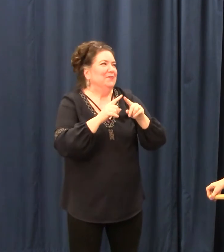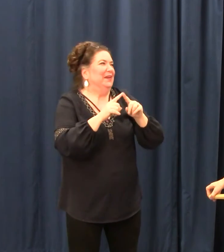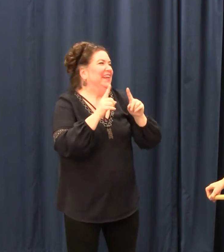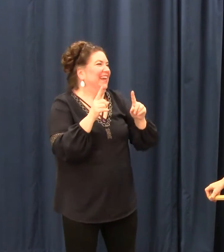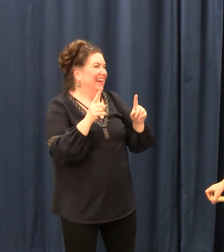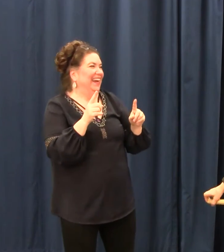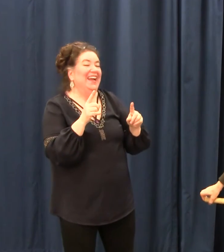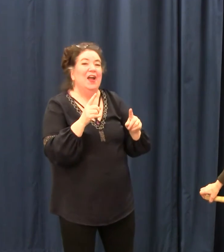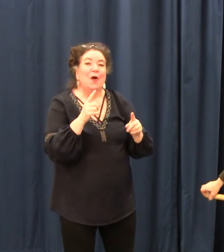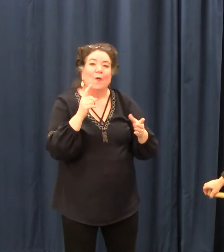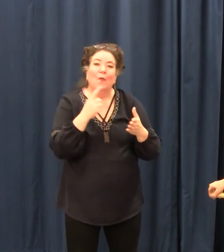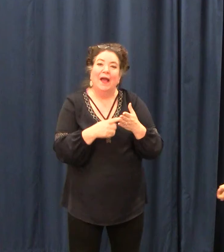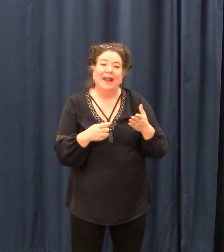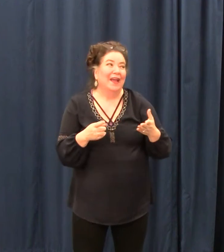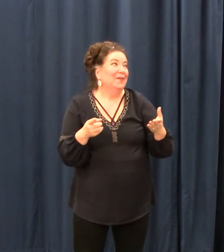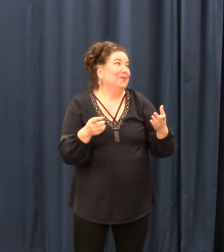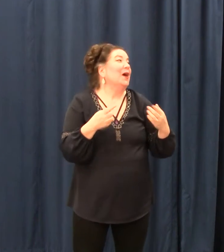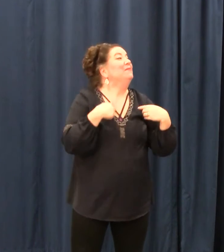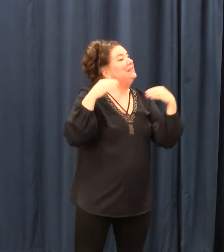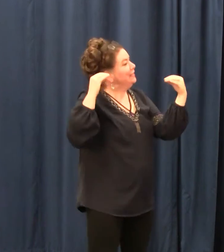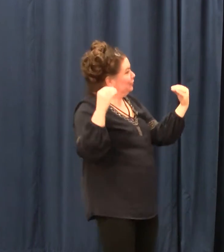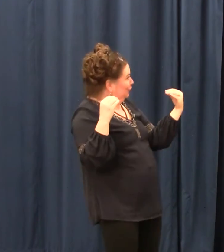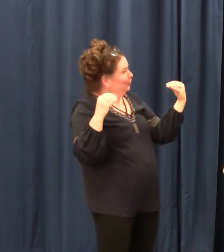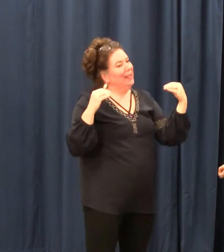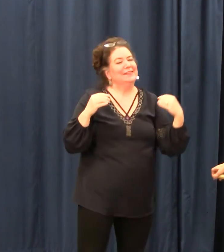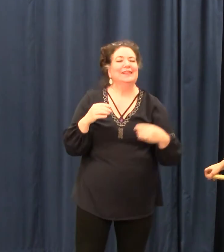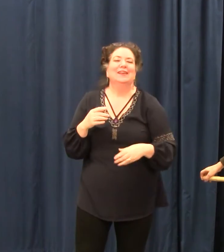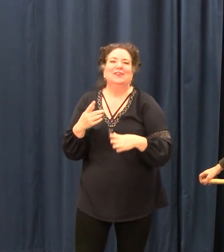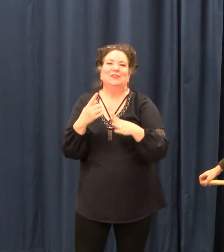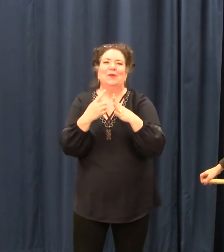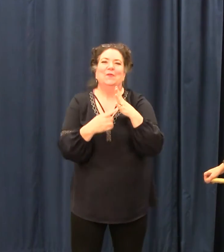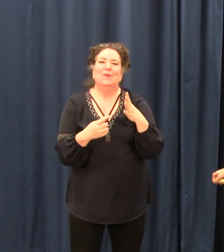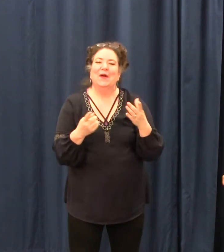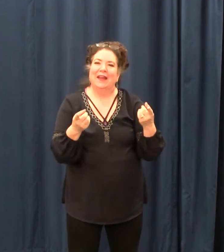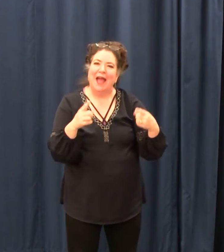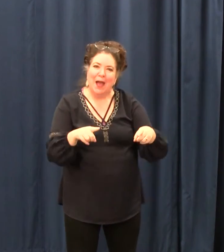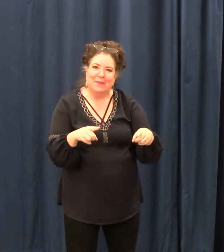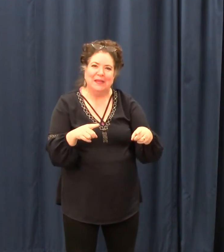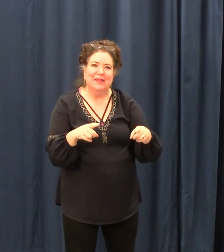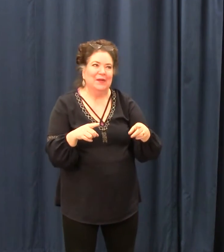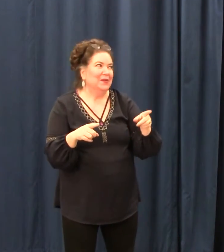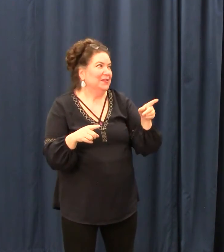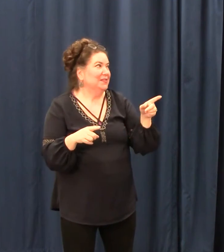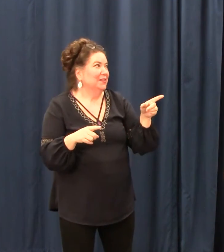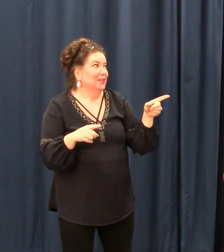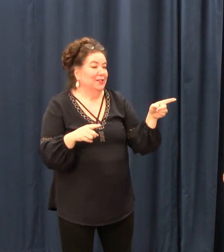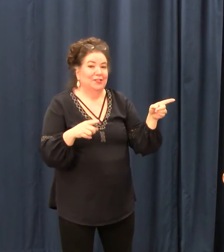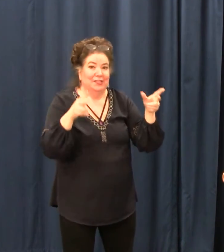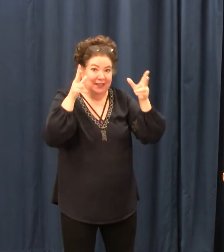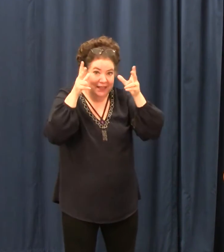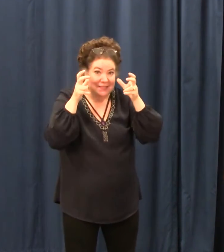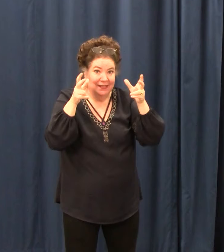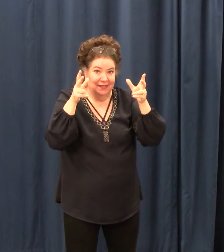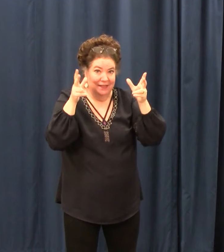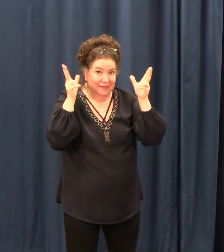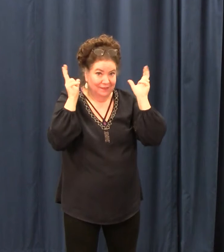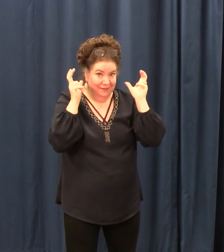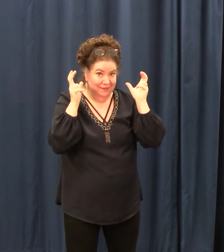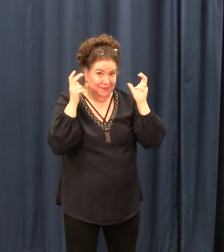(Heather) you're teaching (Luane) I'm a teacher, yes, so what happened though is she listened